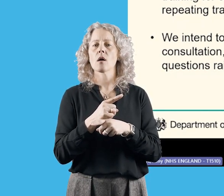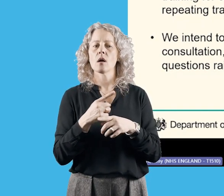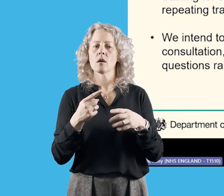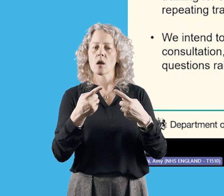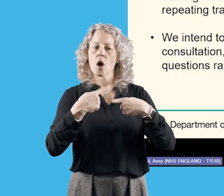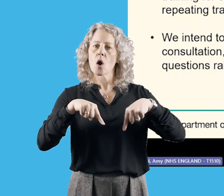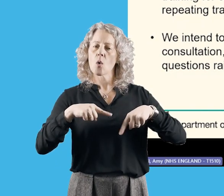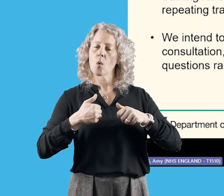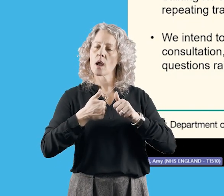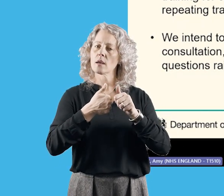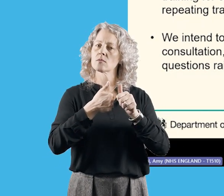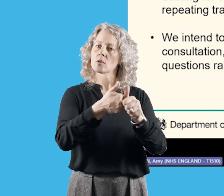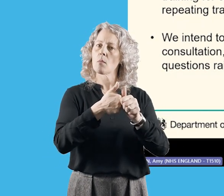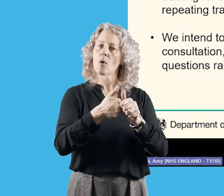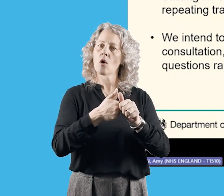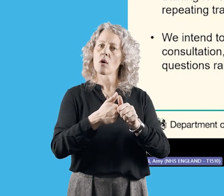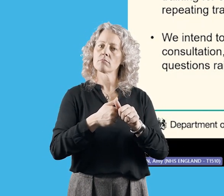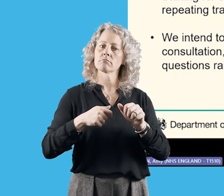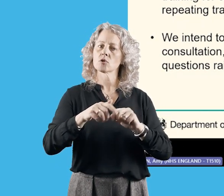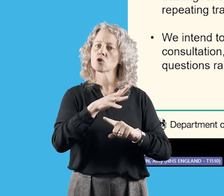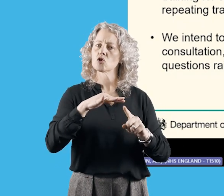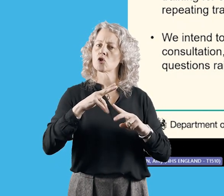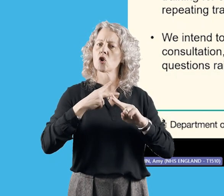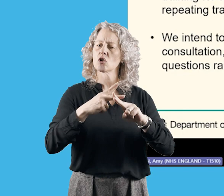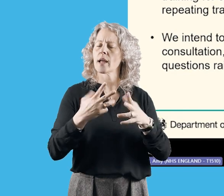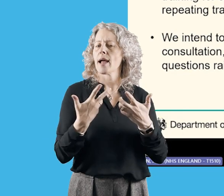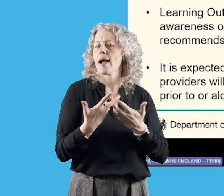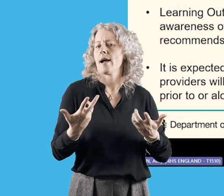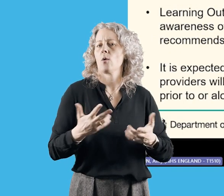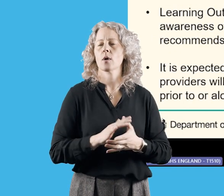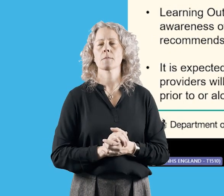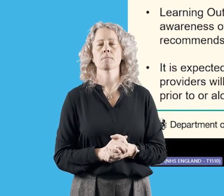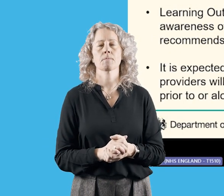sector to take up Oliver's training. And if we can move to the next slide, please.